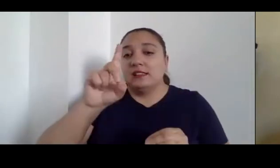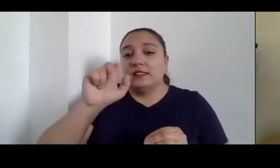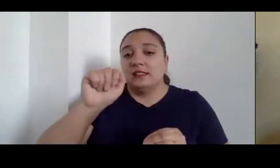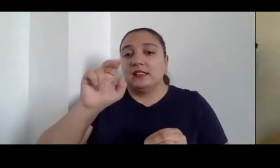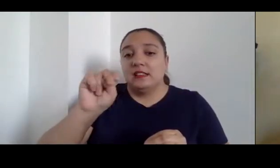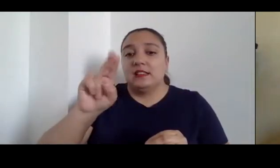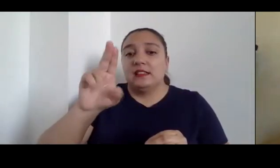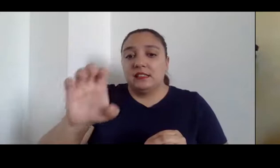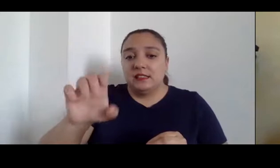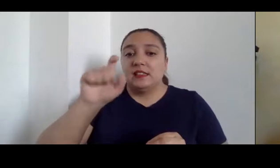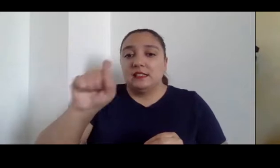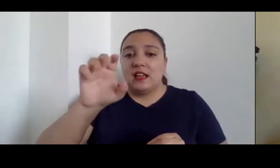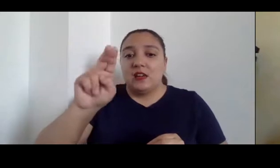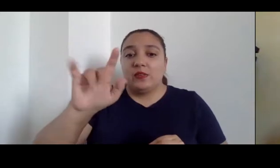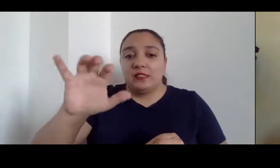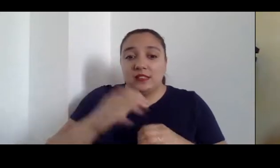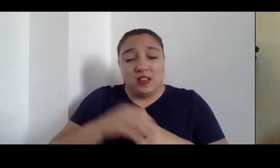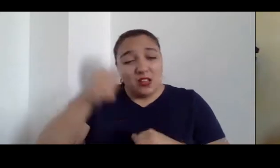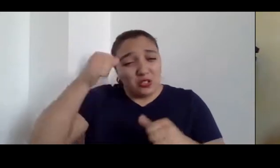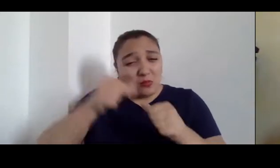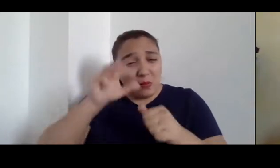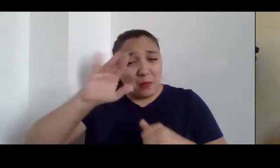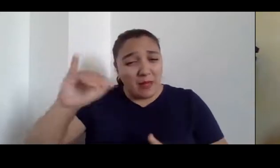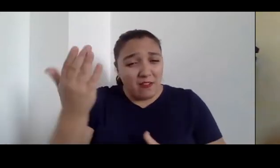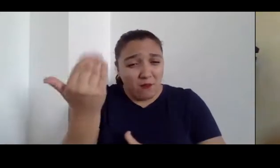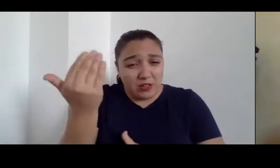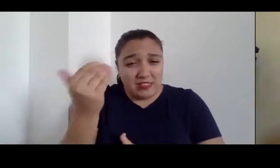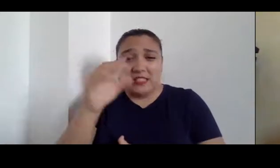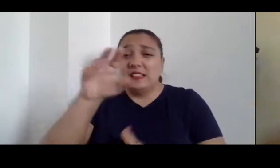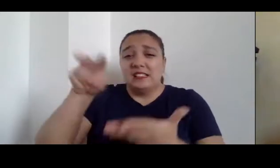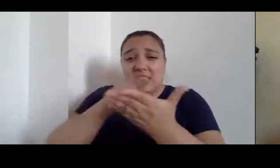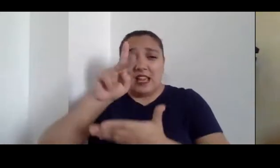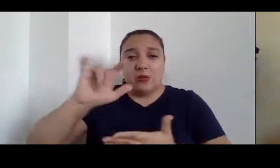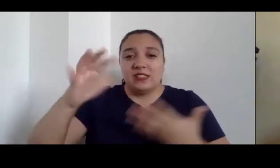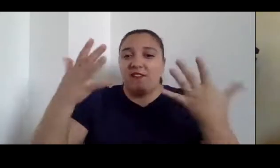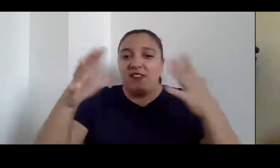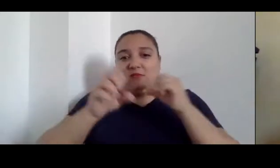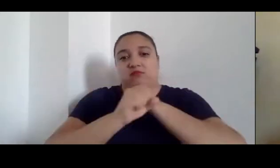declaring loudly that artists are necessary workers. This campaign, which will run through